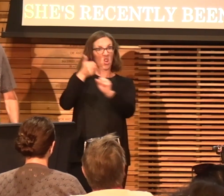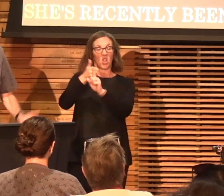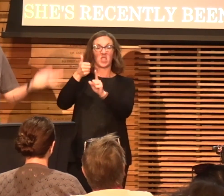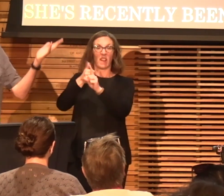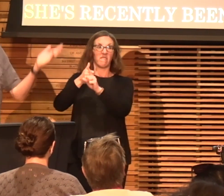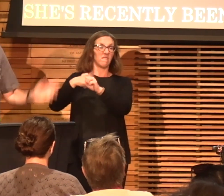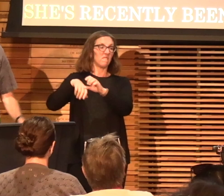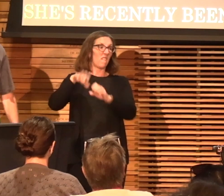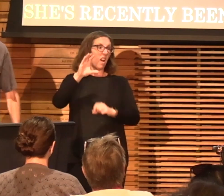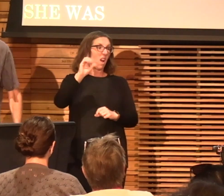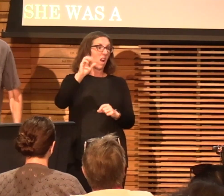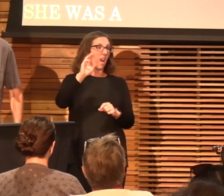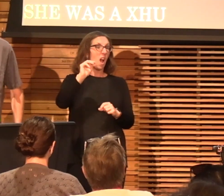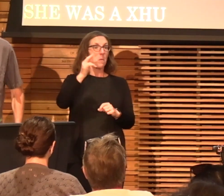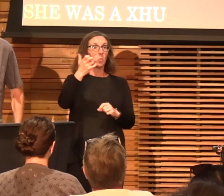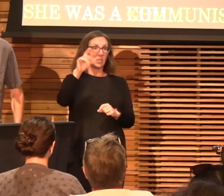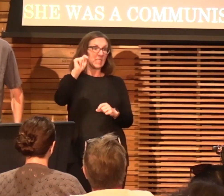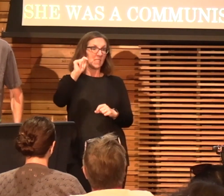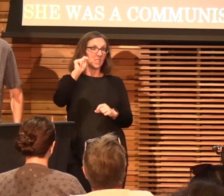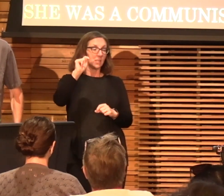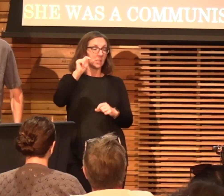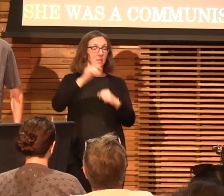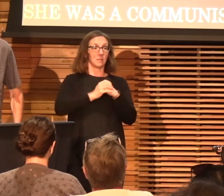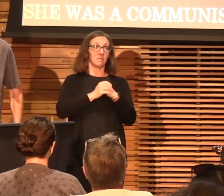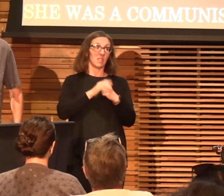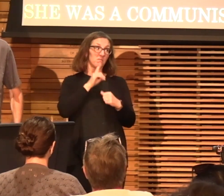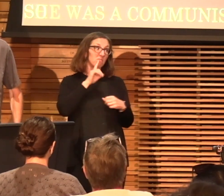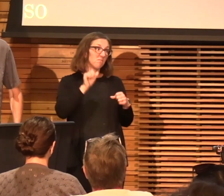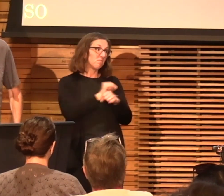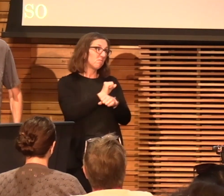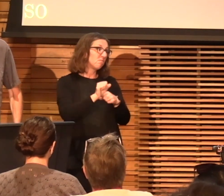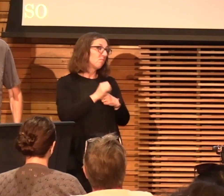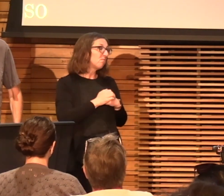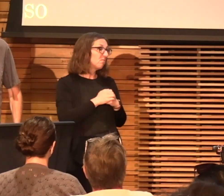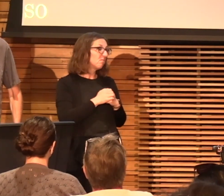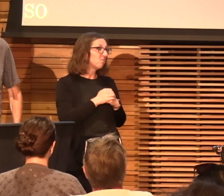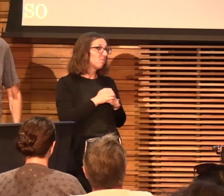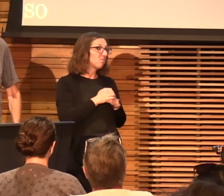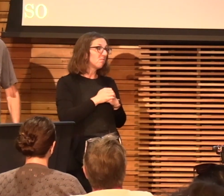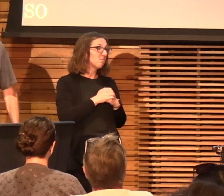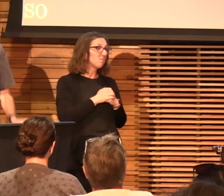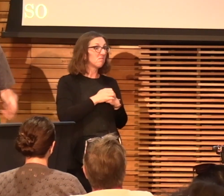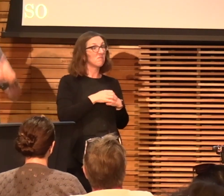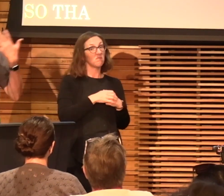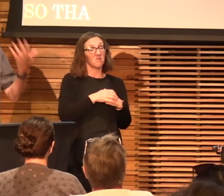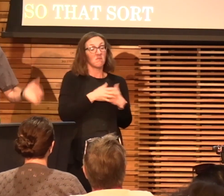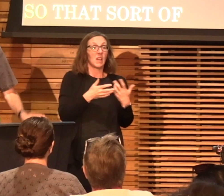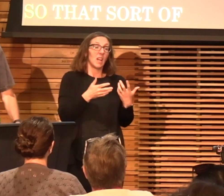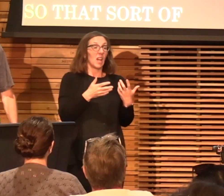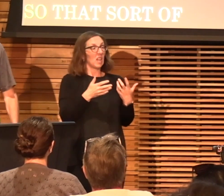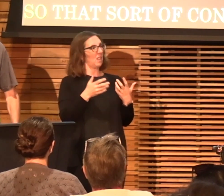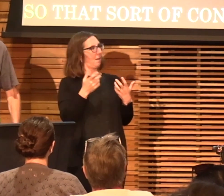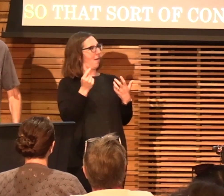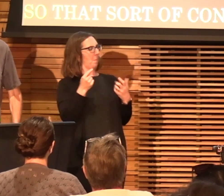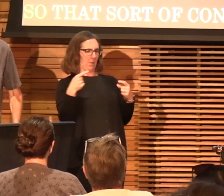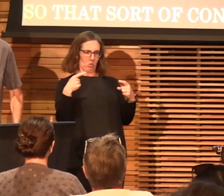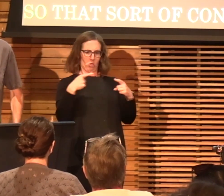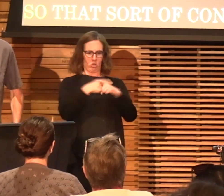And she was a communist. So that sort of conflicts with the conventional narrative.